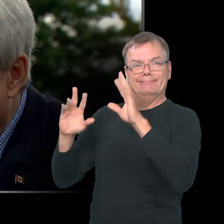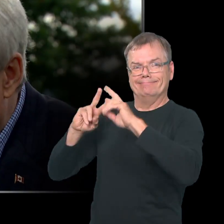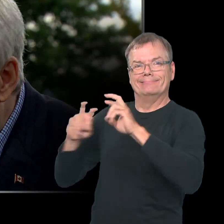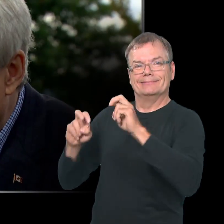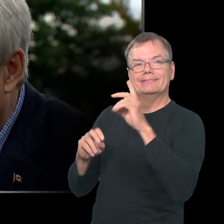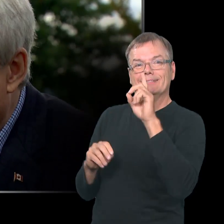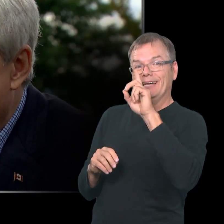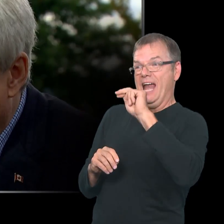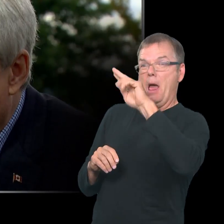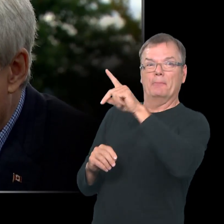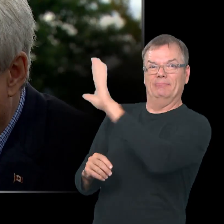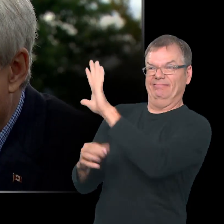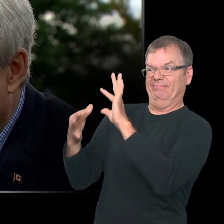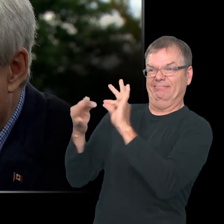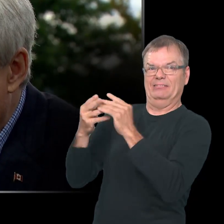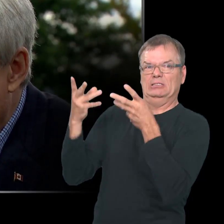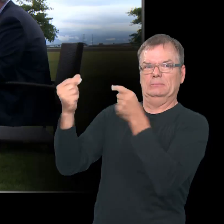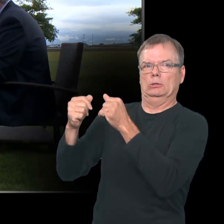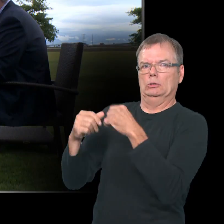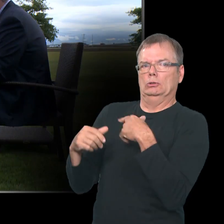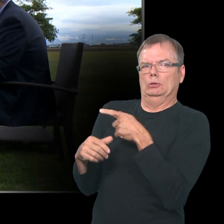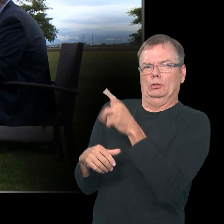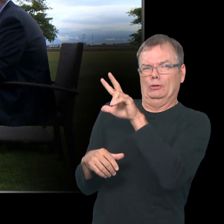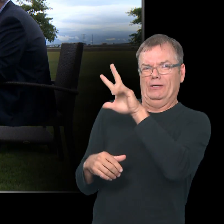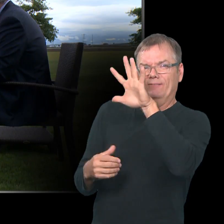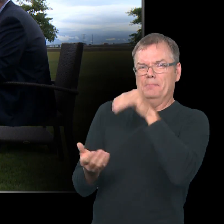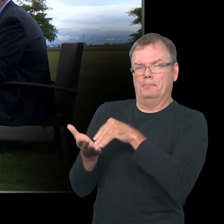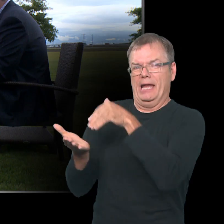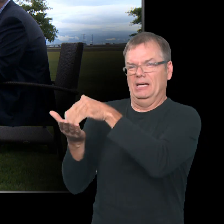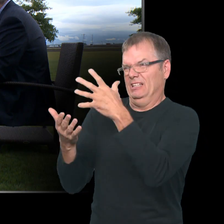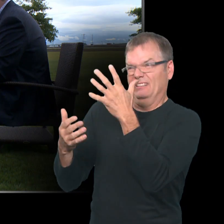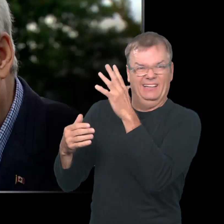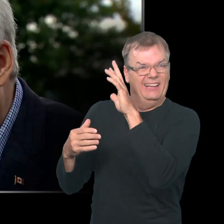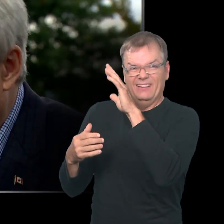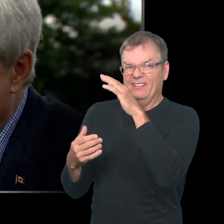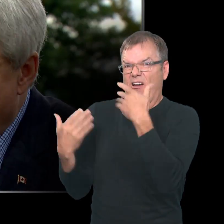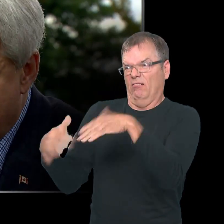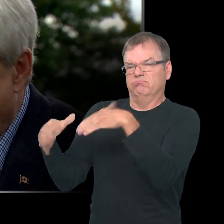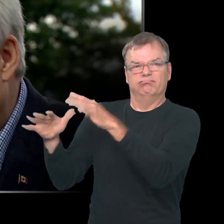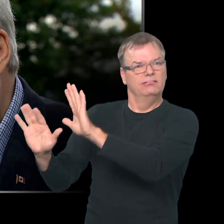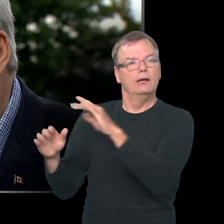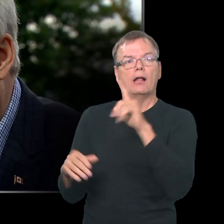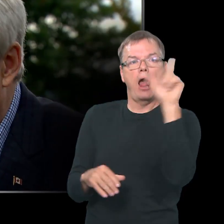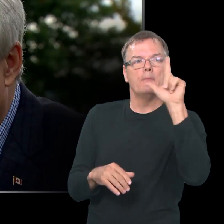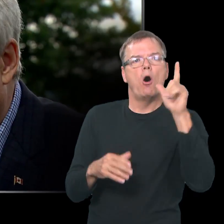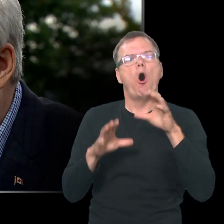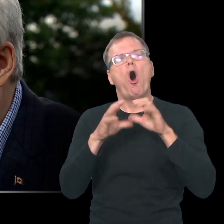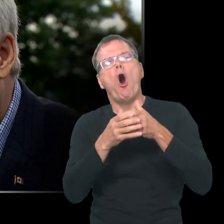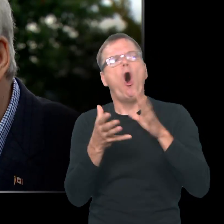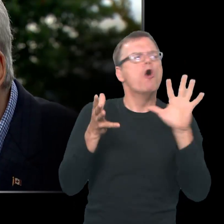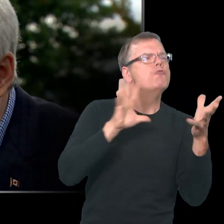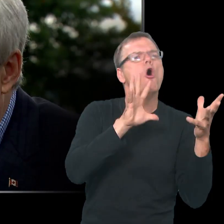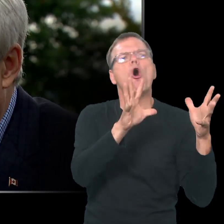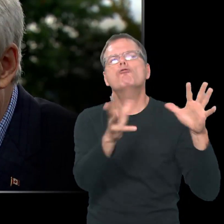The NDP is promising, we have costed, $35 billion of annual spending promises. The Liberal Party has gone back and forth